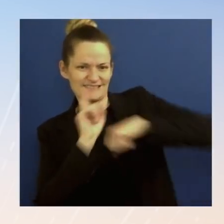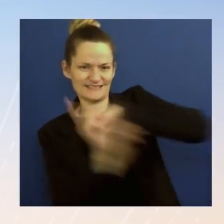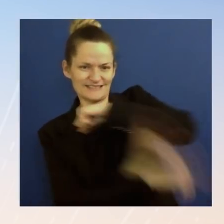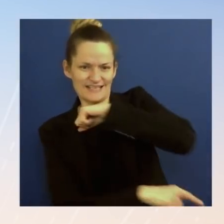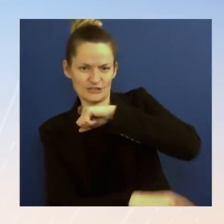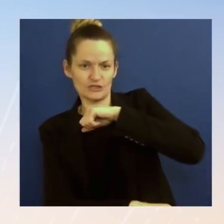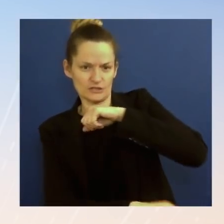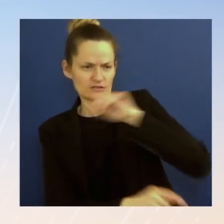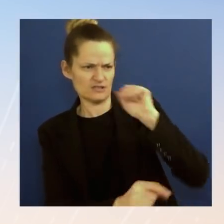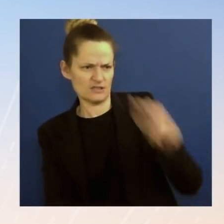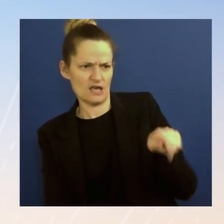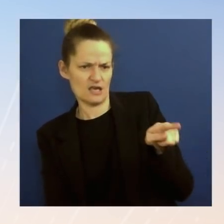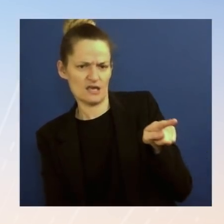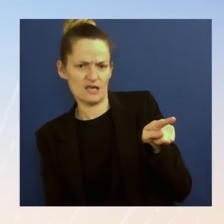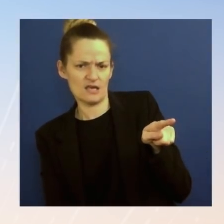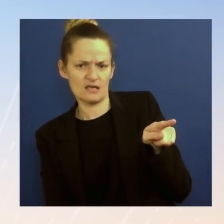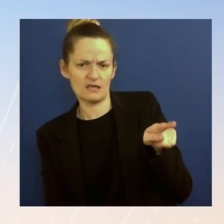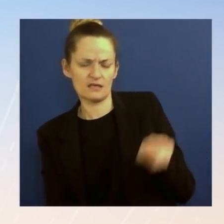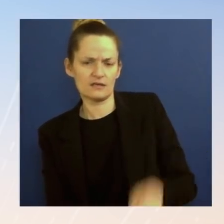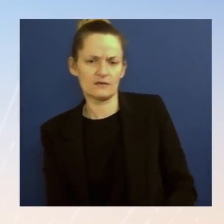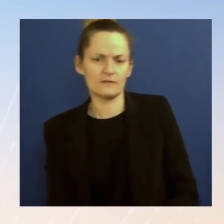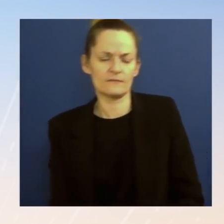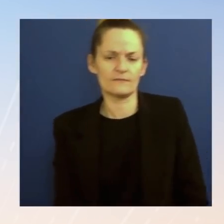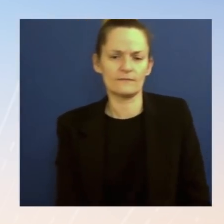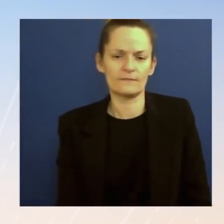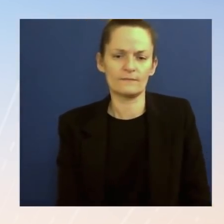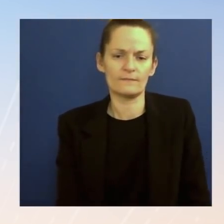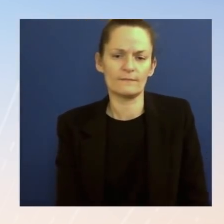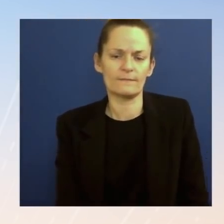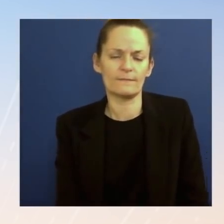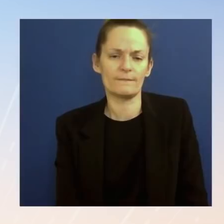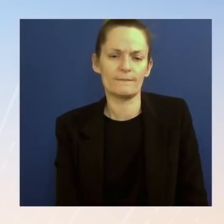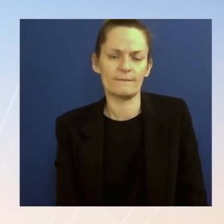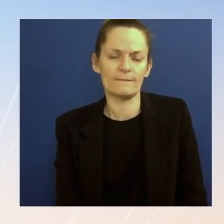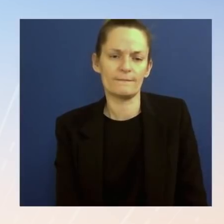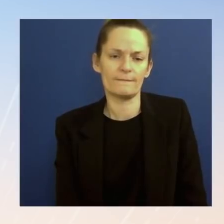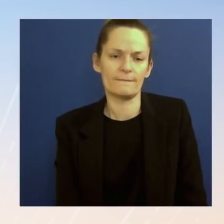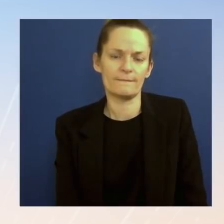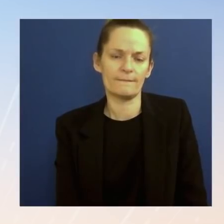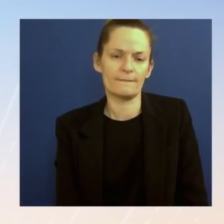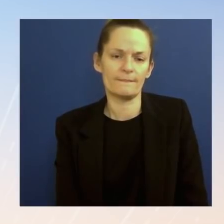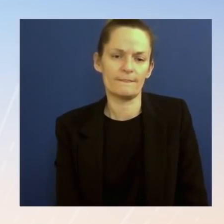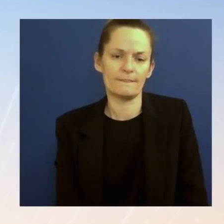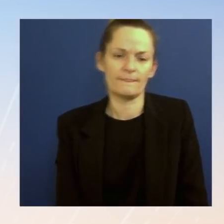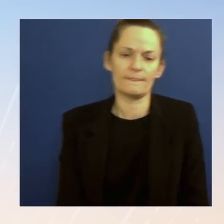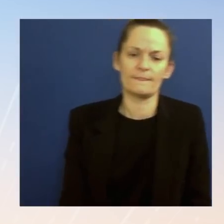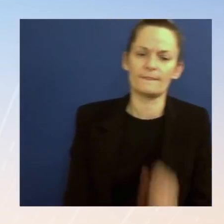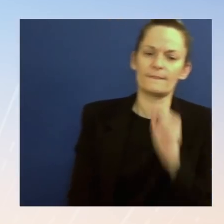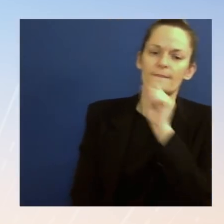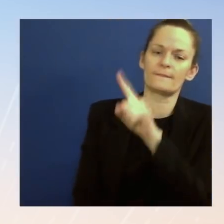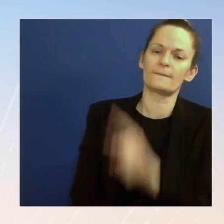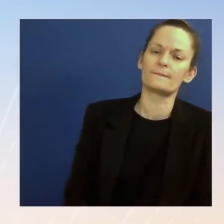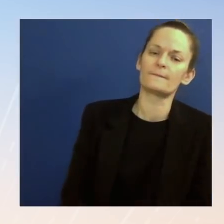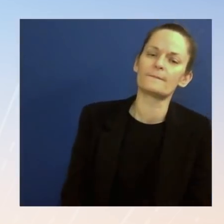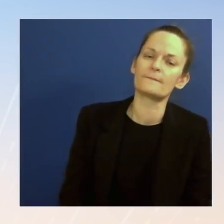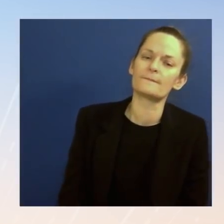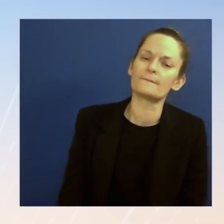was to remove strategic ambiguity from this equation. Never really was Mr. Putin forced to wonder